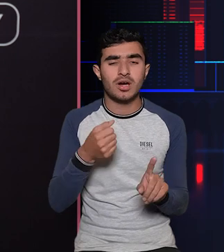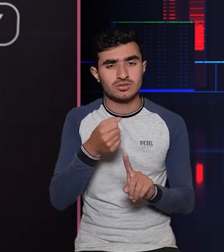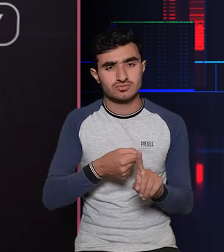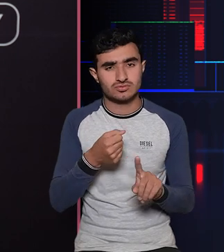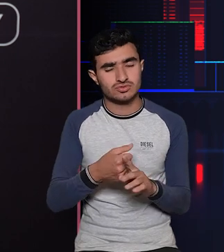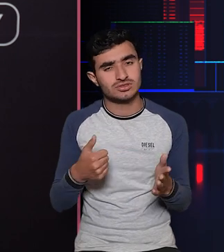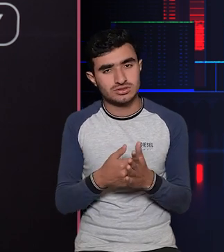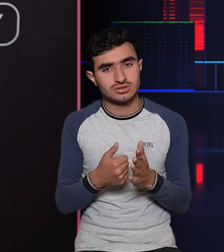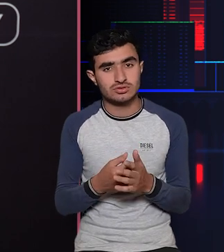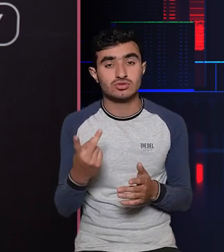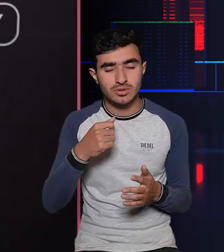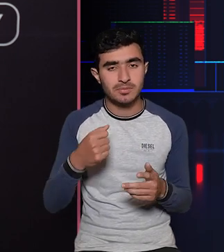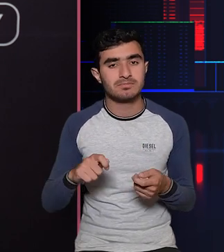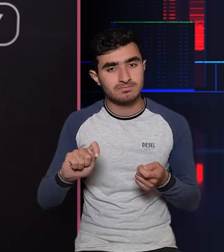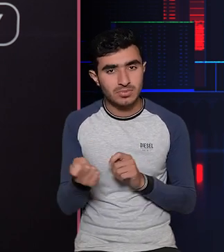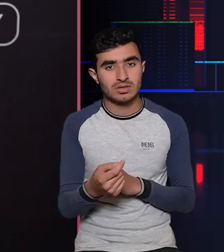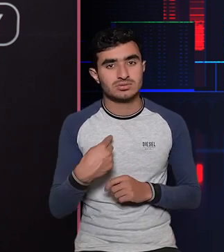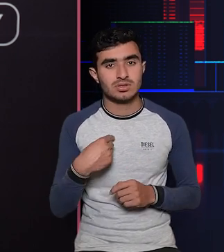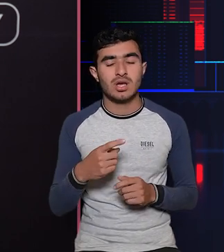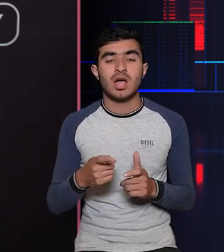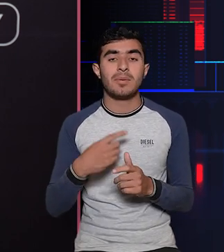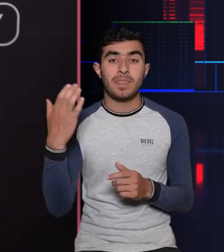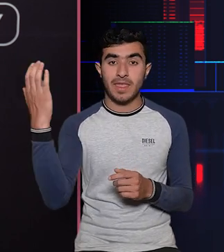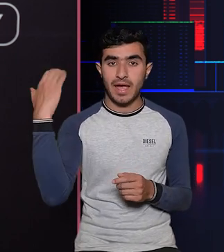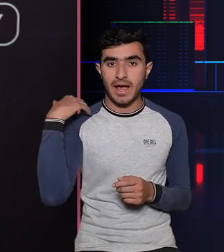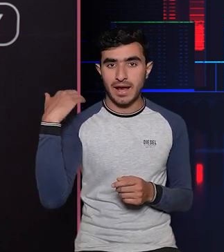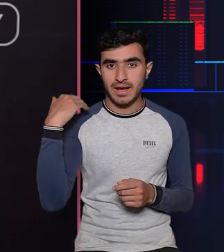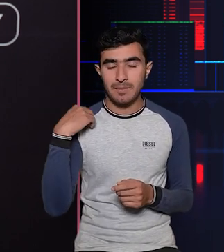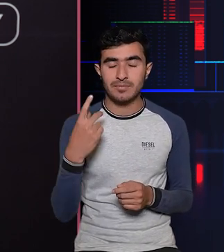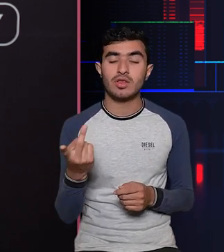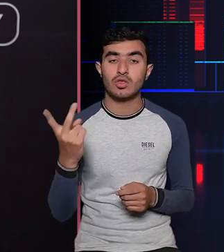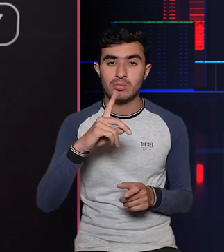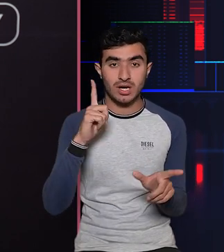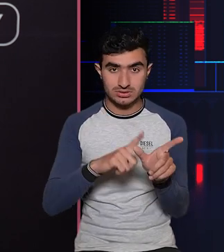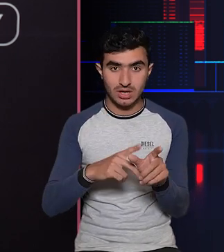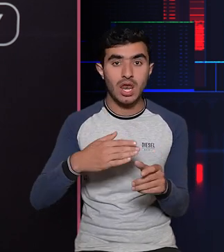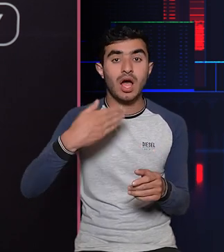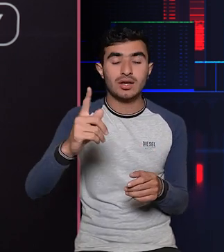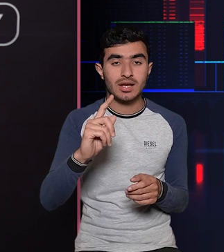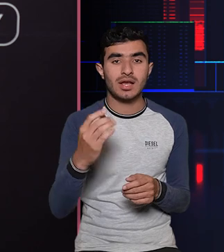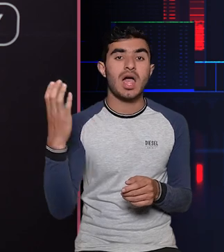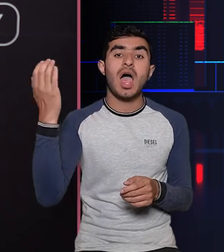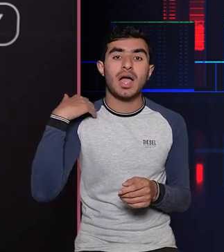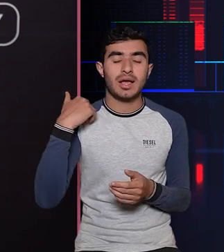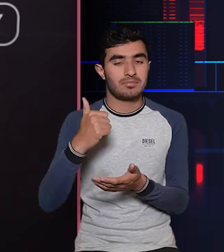My final year in Aitchison, A level second year, final year in Aitchison, in that year, I was the Athletics captain.